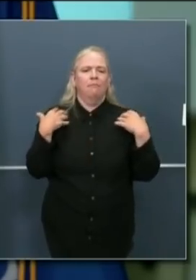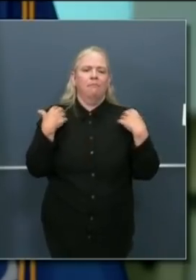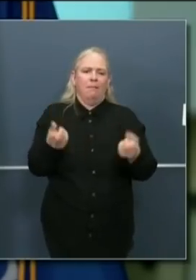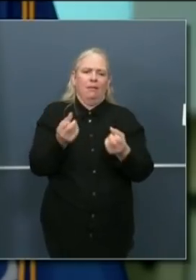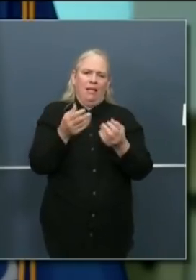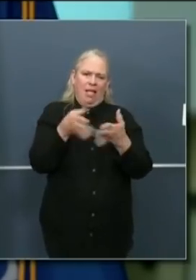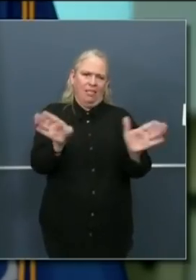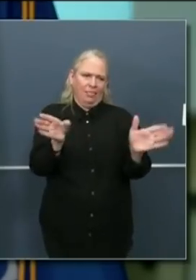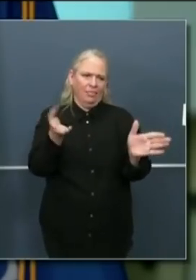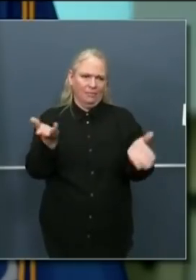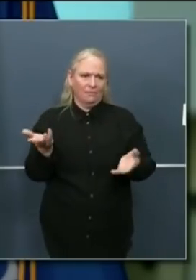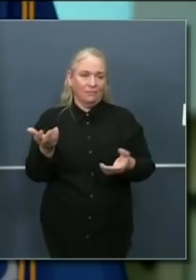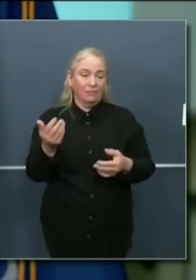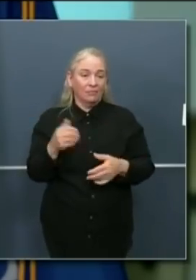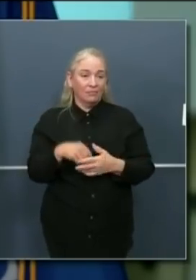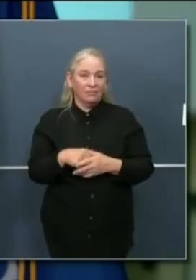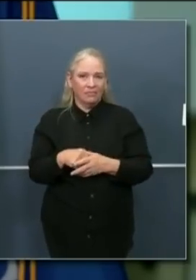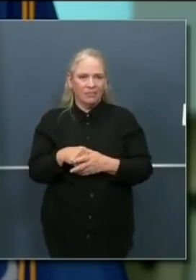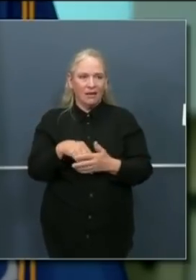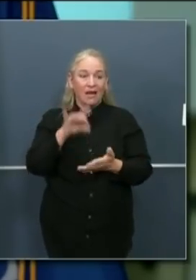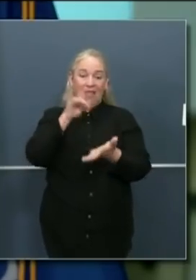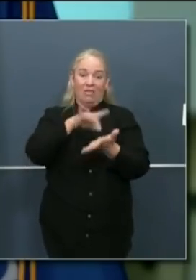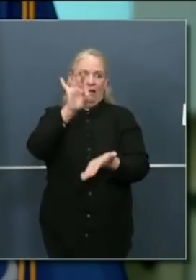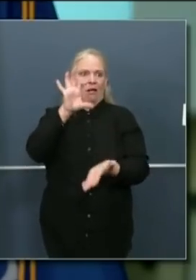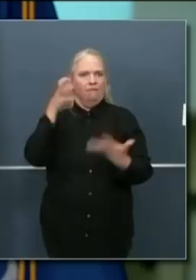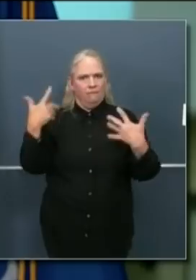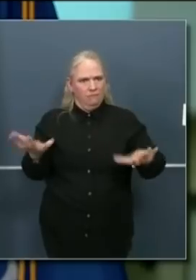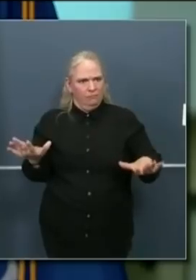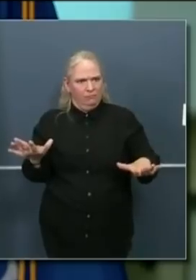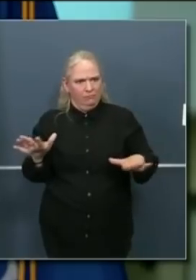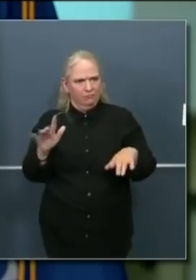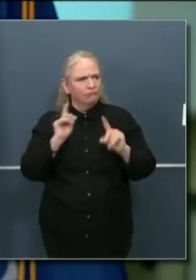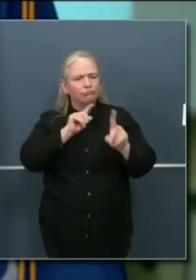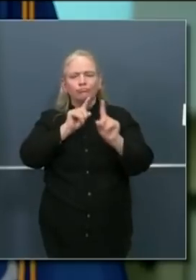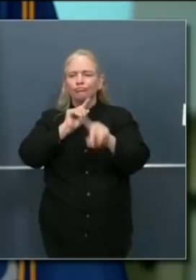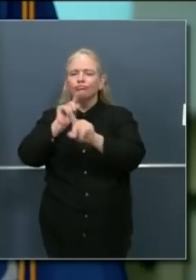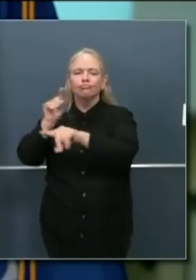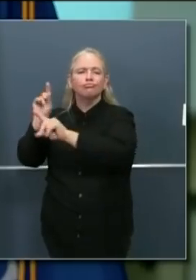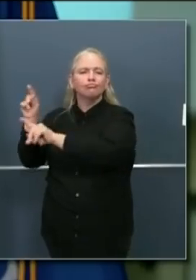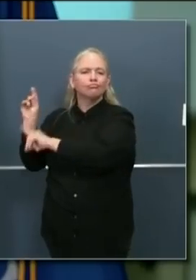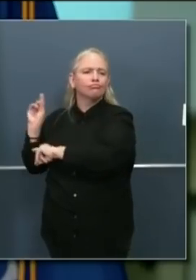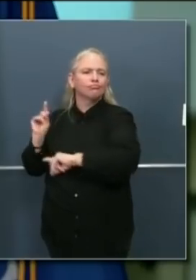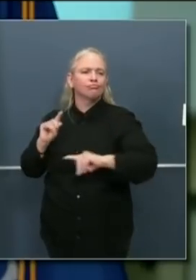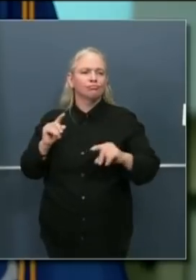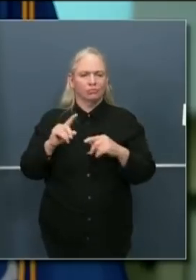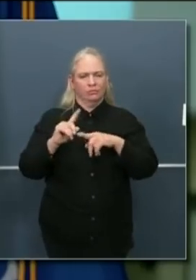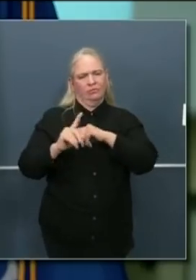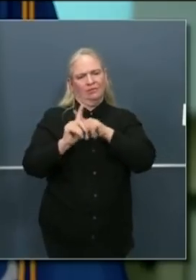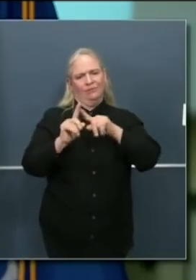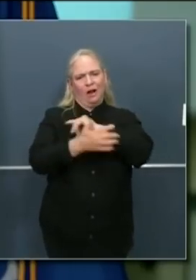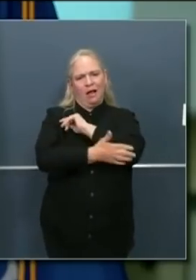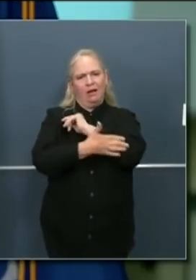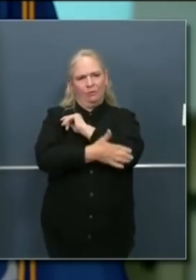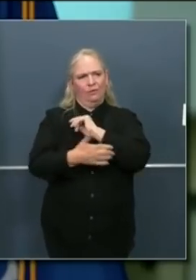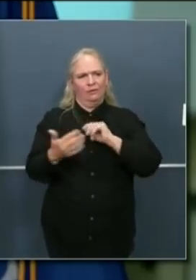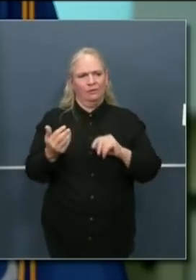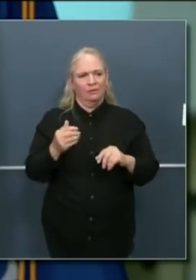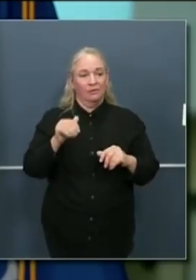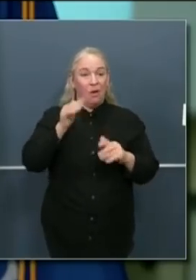WE HAVE TRAINED WITH THE COUNTIES AS PARTNERS. THIS NEW COHORT AND SO CLOSE TO 9500 THAT ARE IDENTIFIED AND